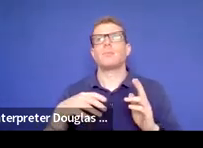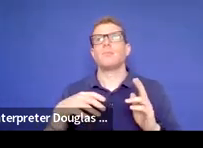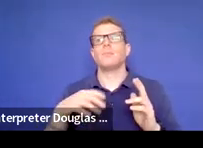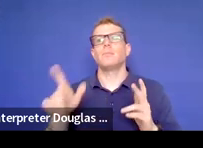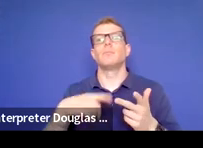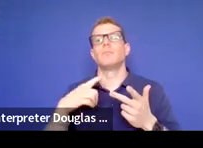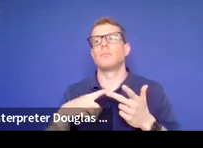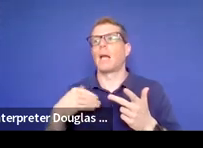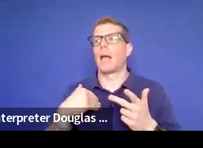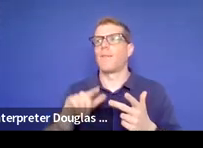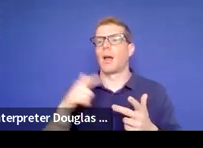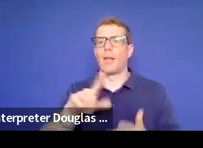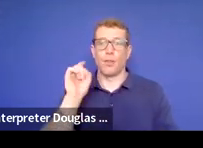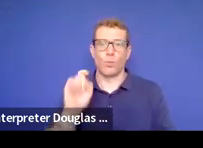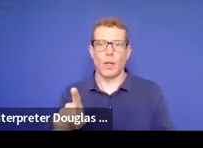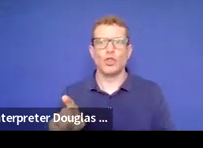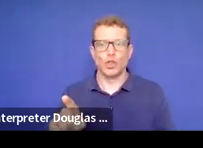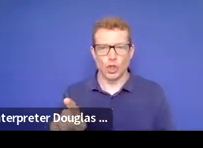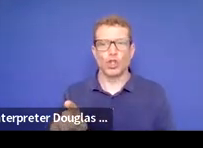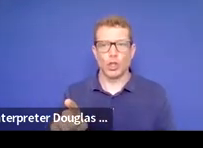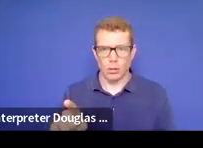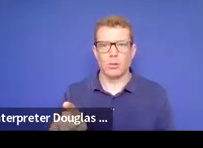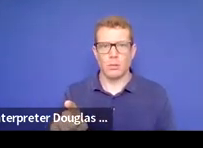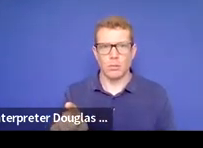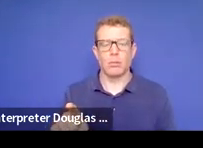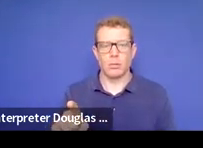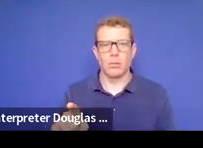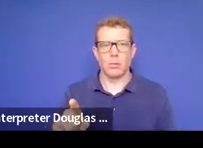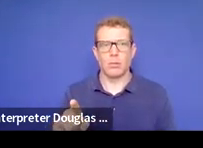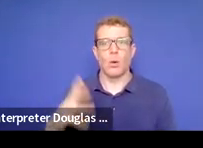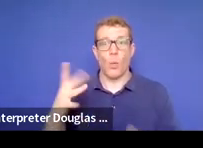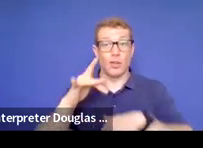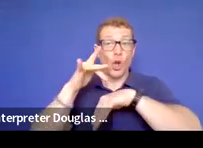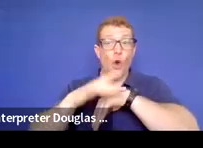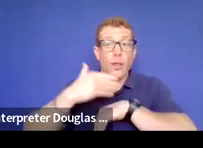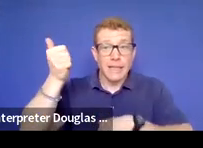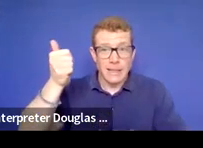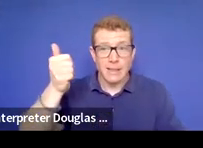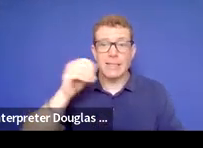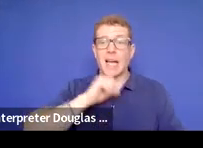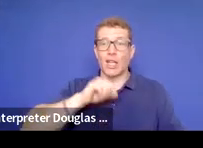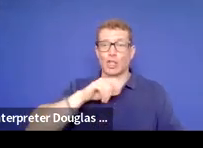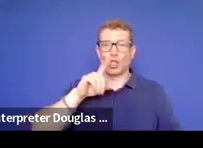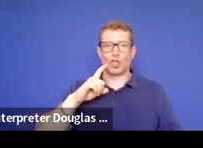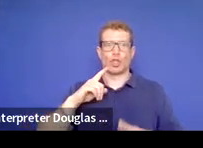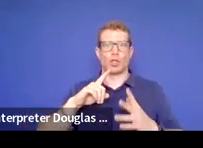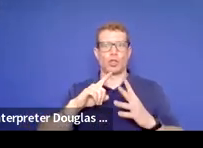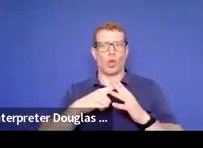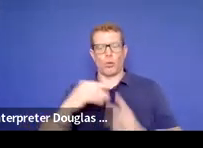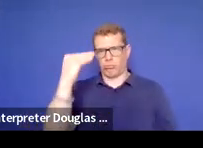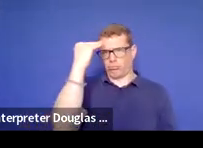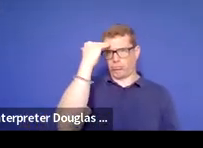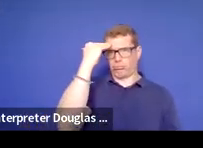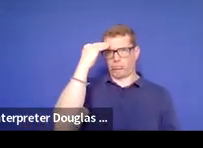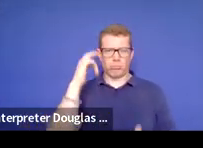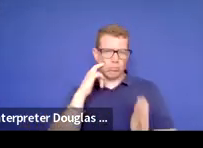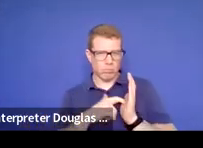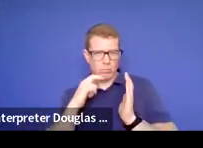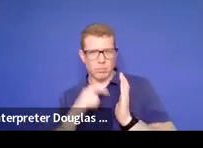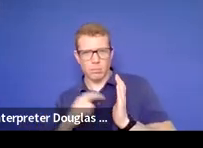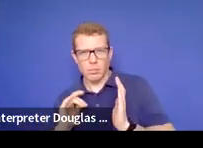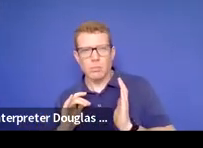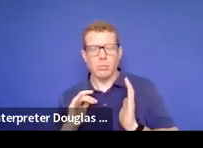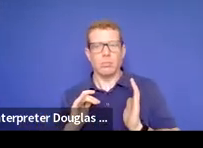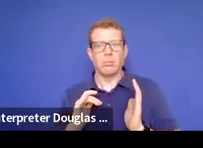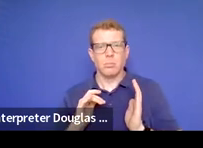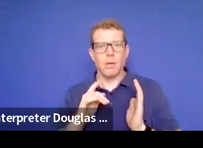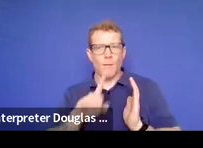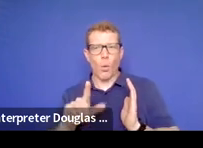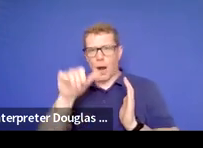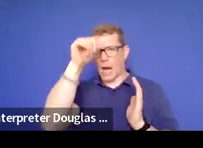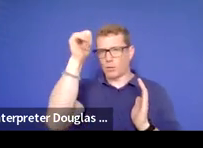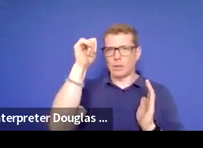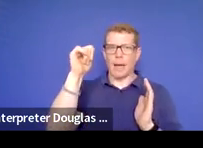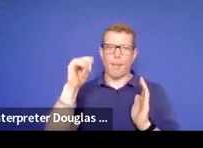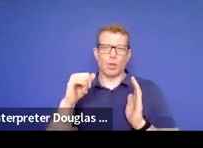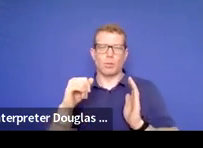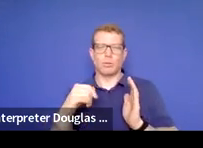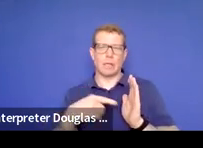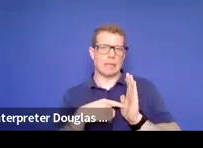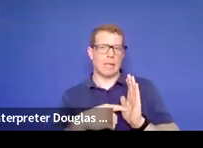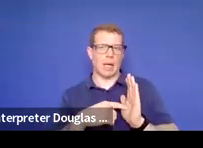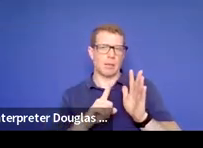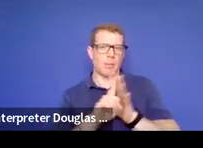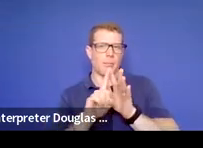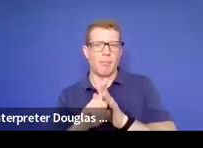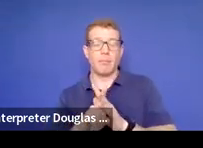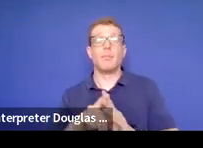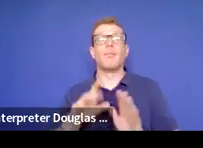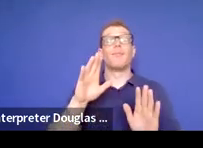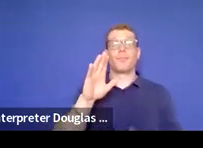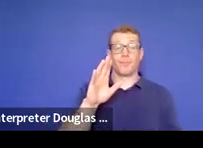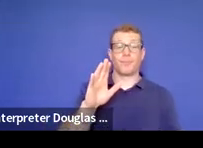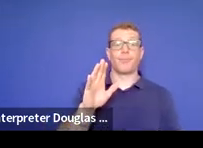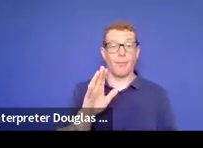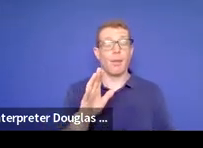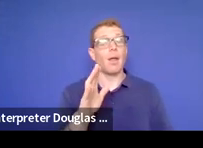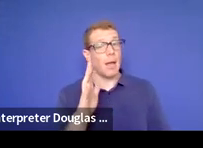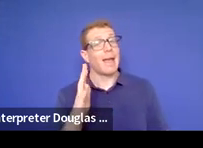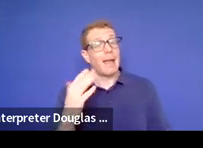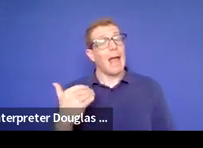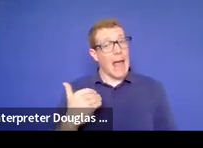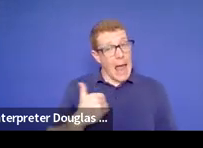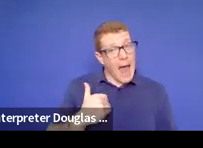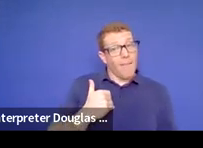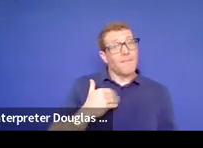Another question, What is the earliest age that you should start watching for signs of dimensional aligners? I would say, i'm 60 i'm.